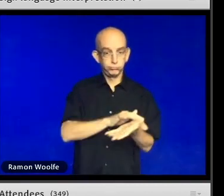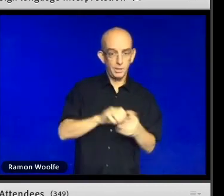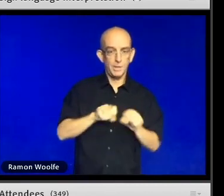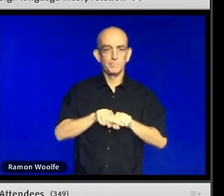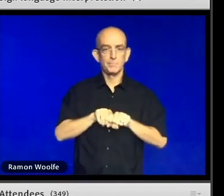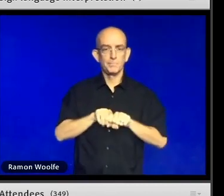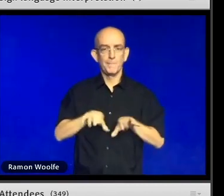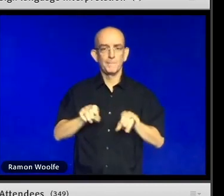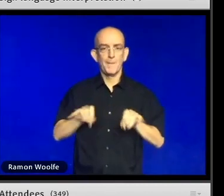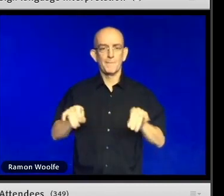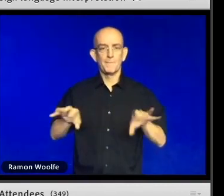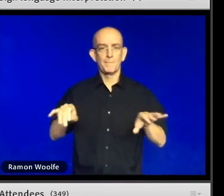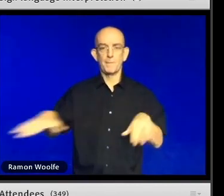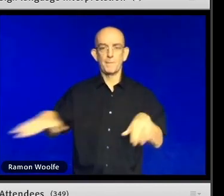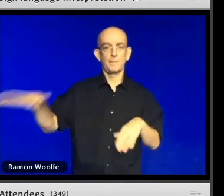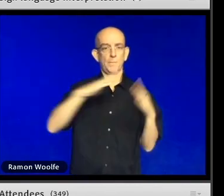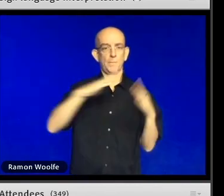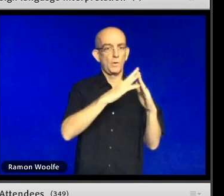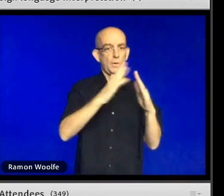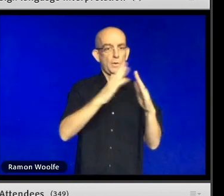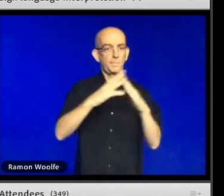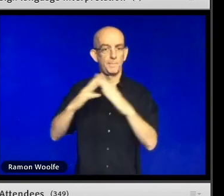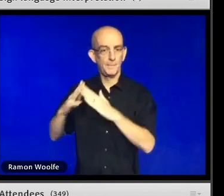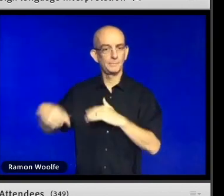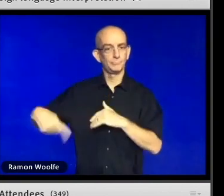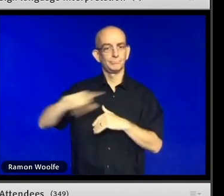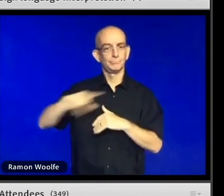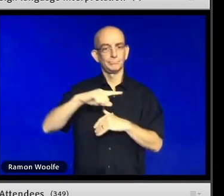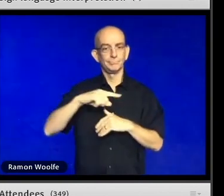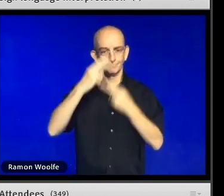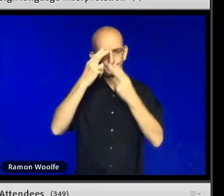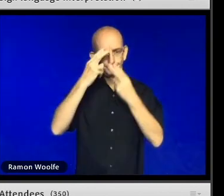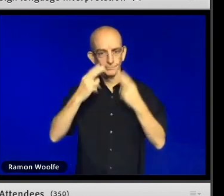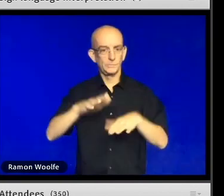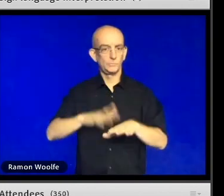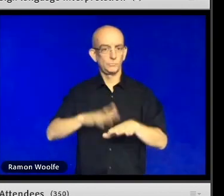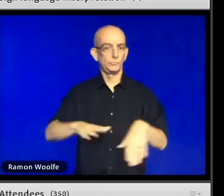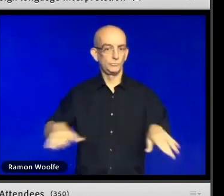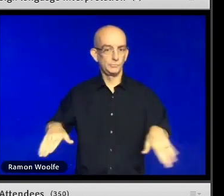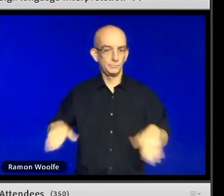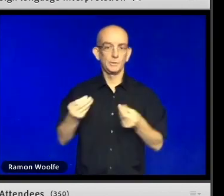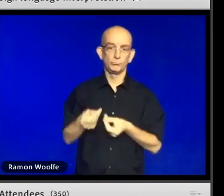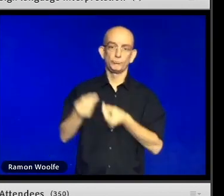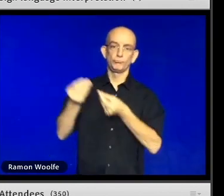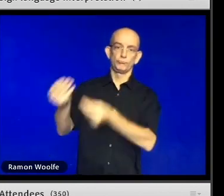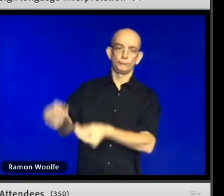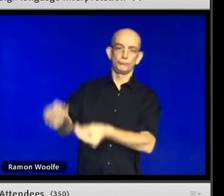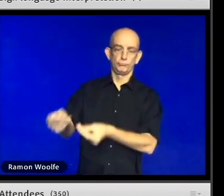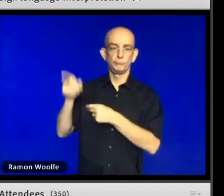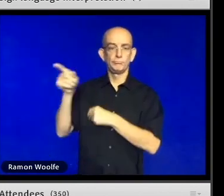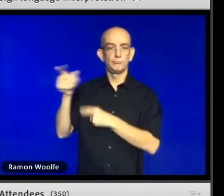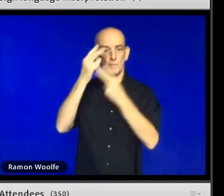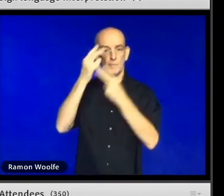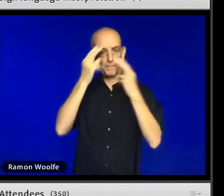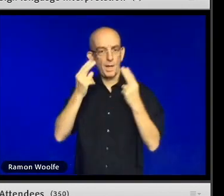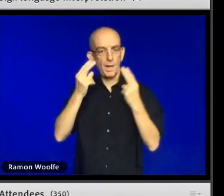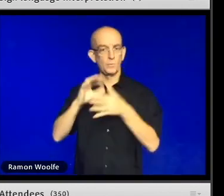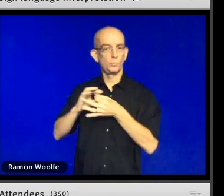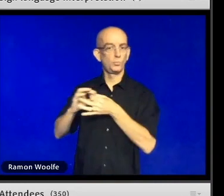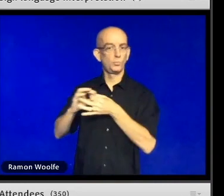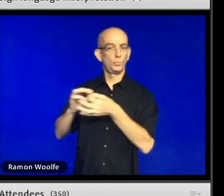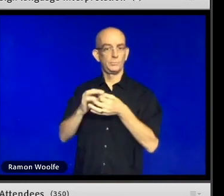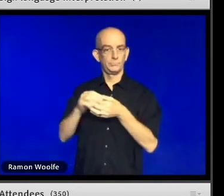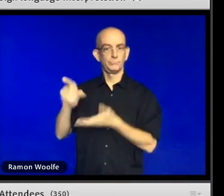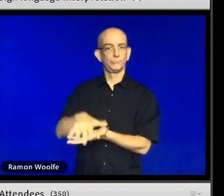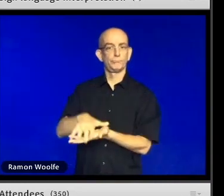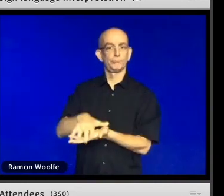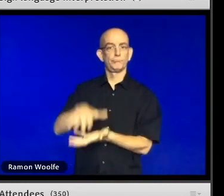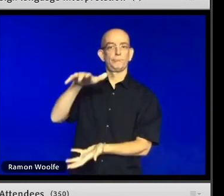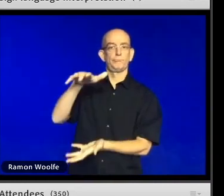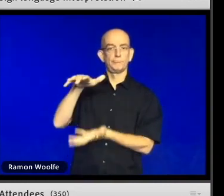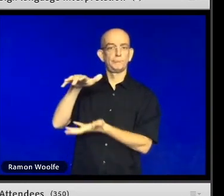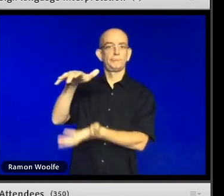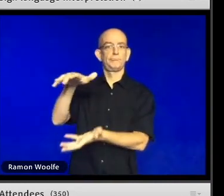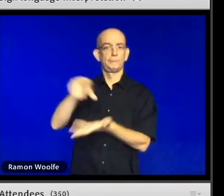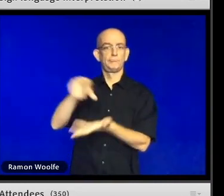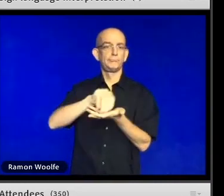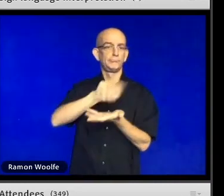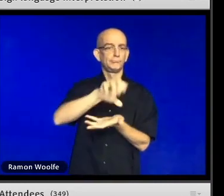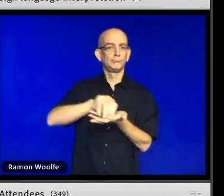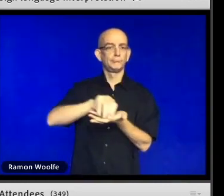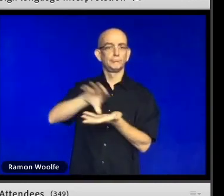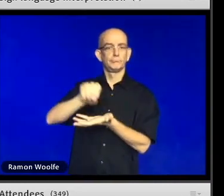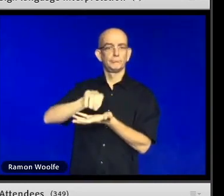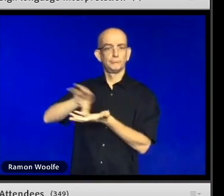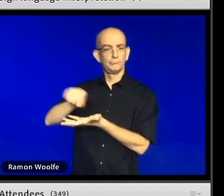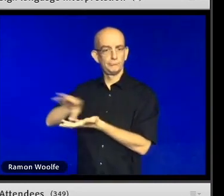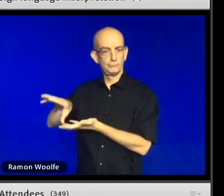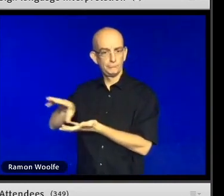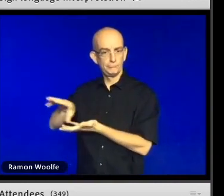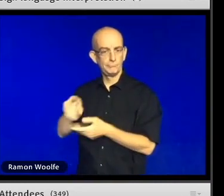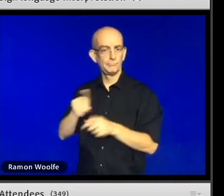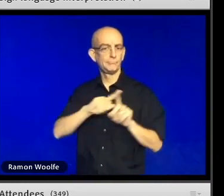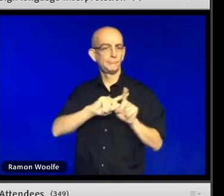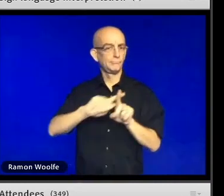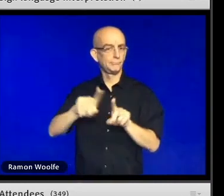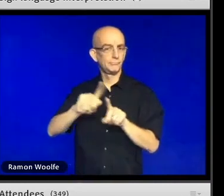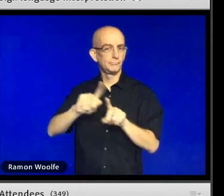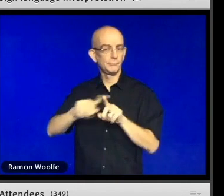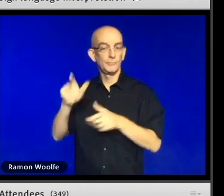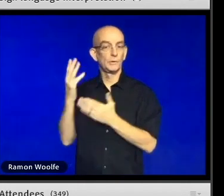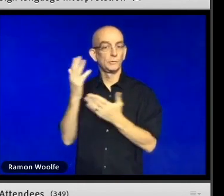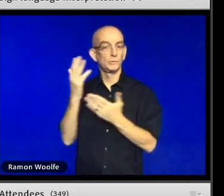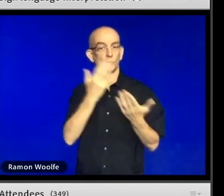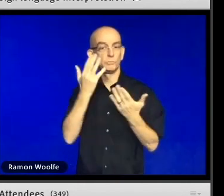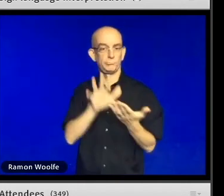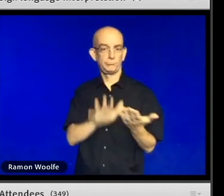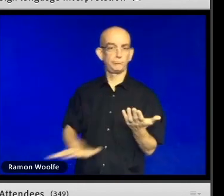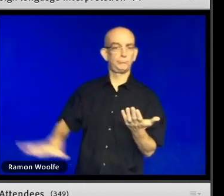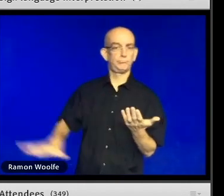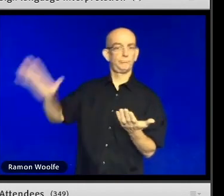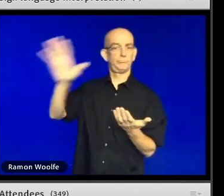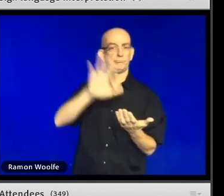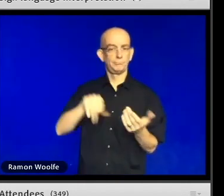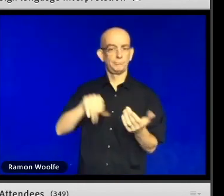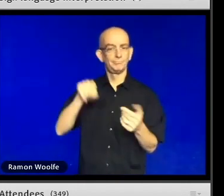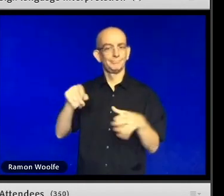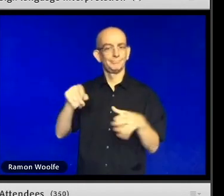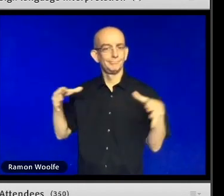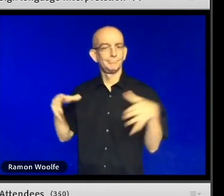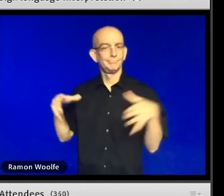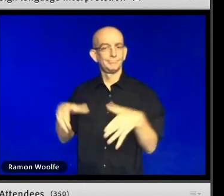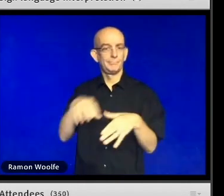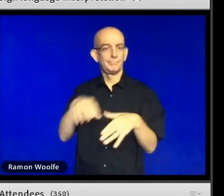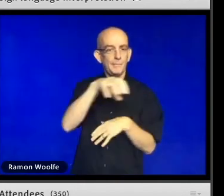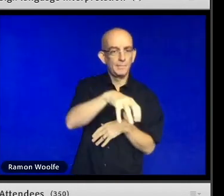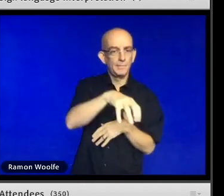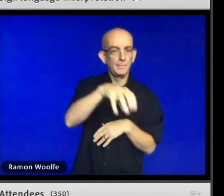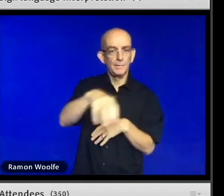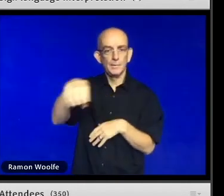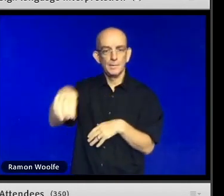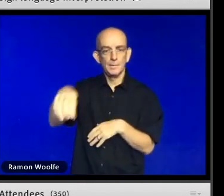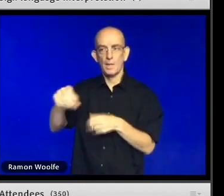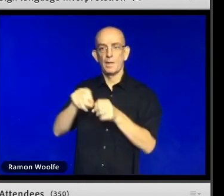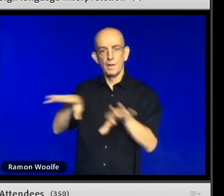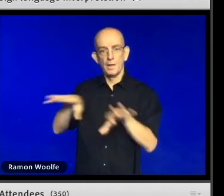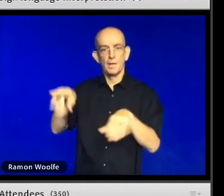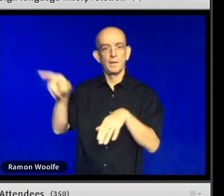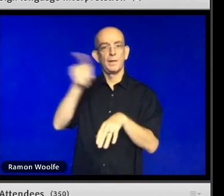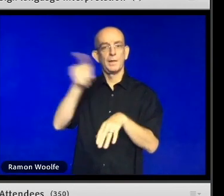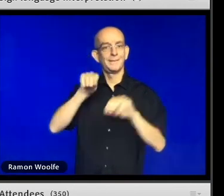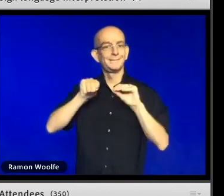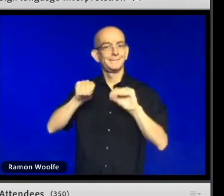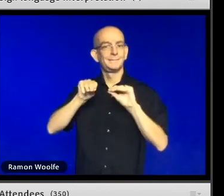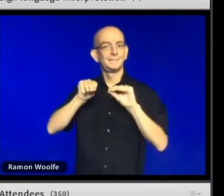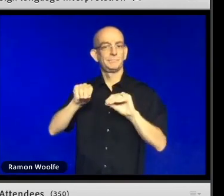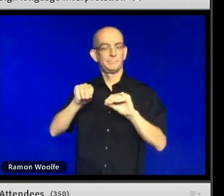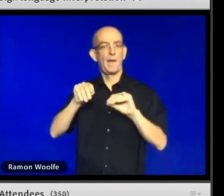Thank you, Mirela and thanks to all of you responding to the poll. And